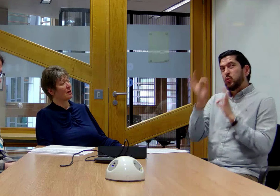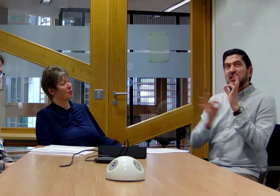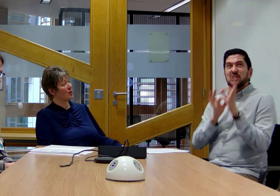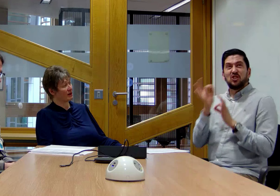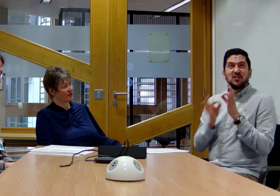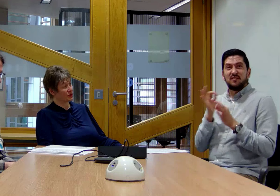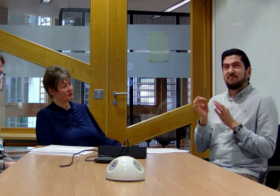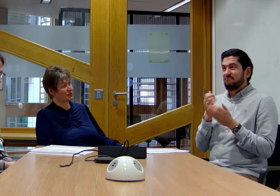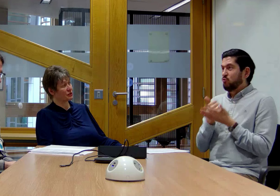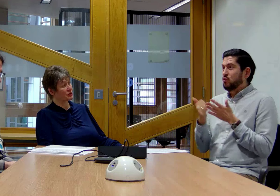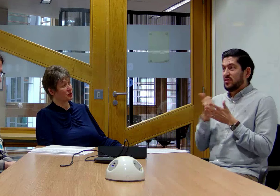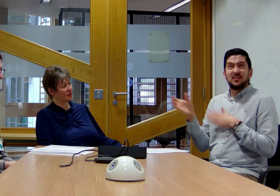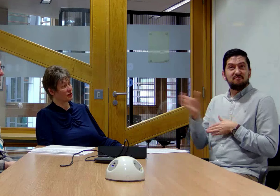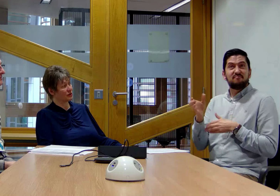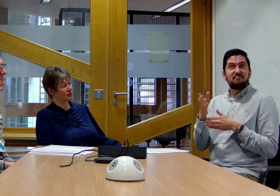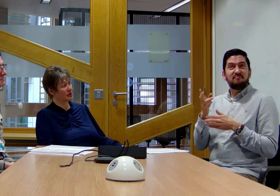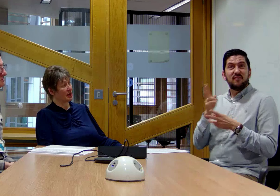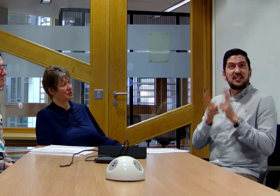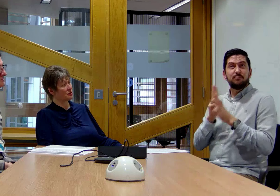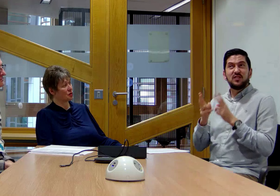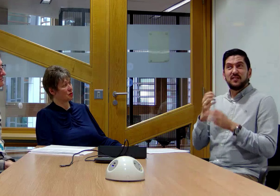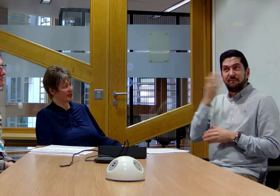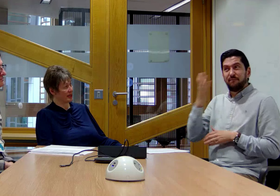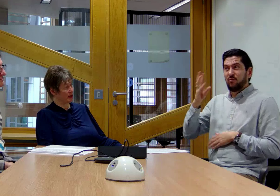sure that interpreters are brought in for that.